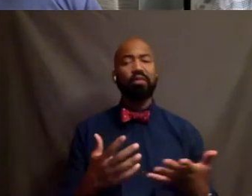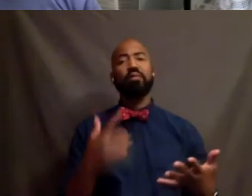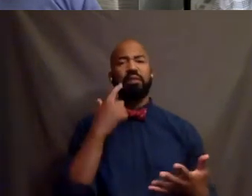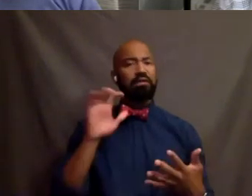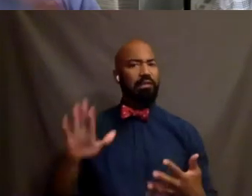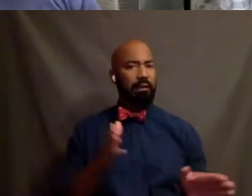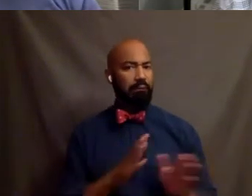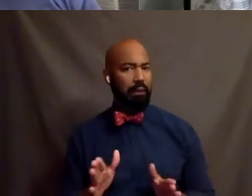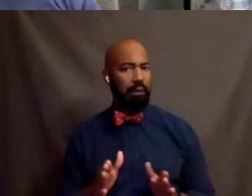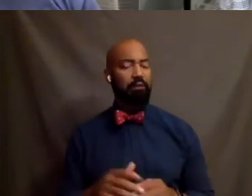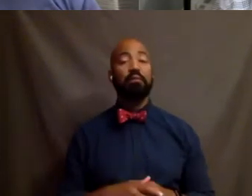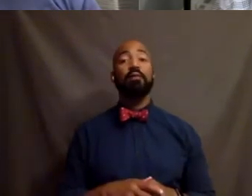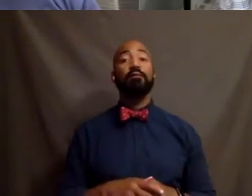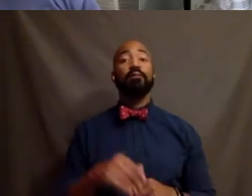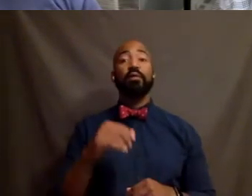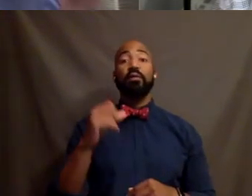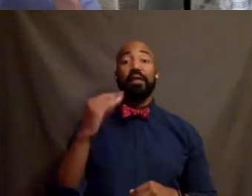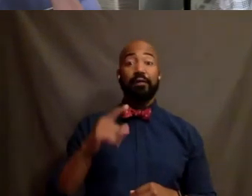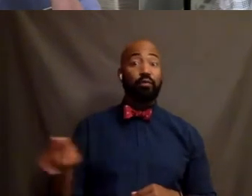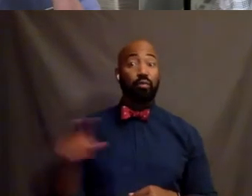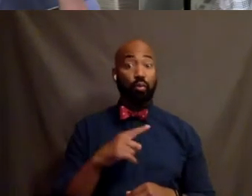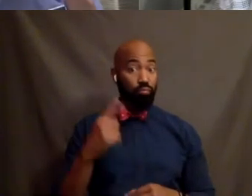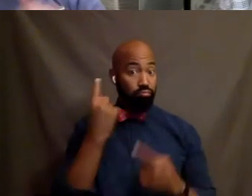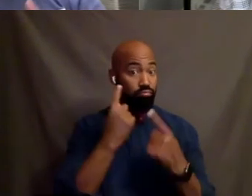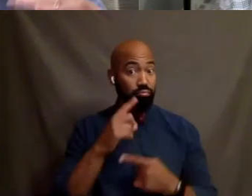So for anyone who is considering HRT low dose